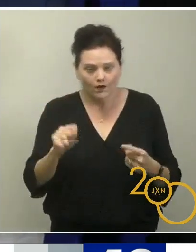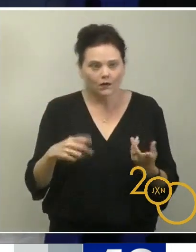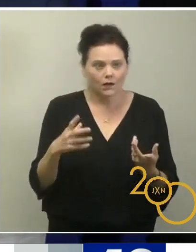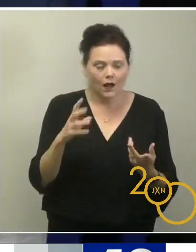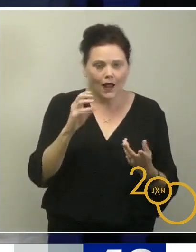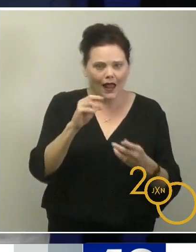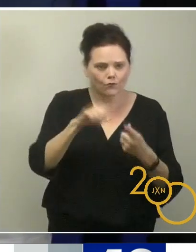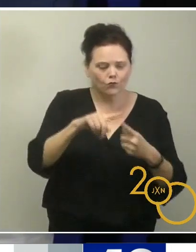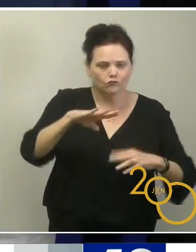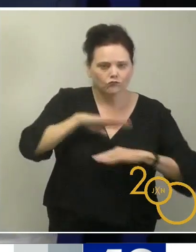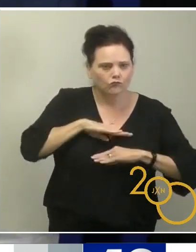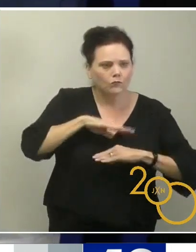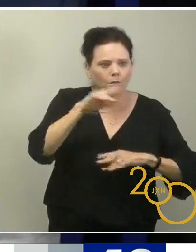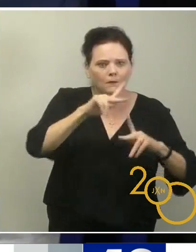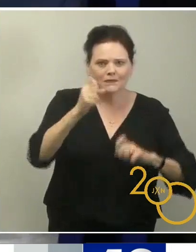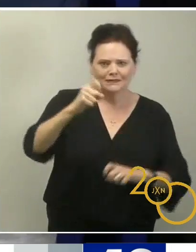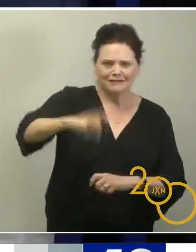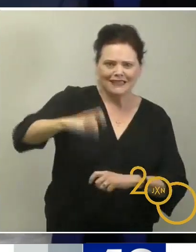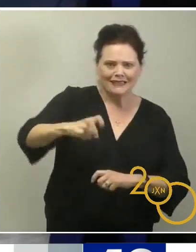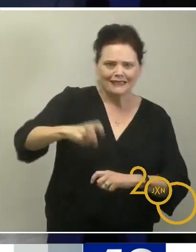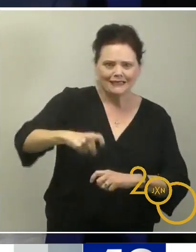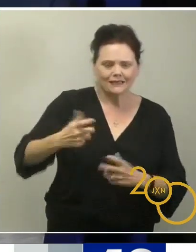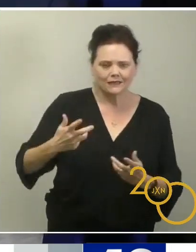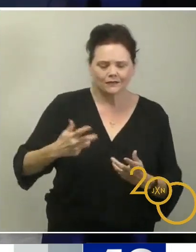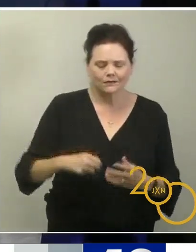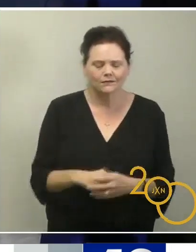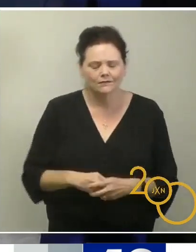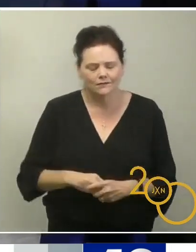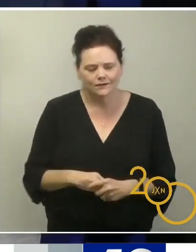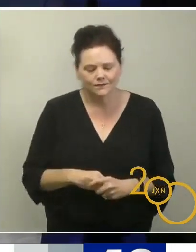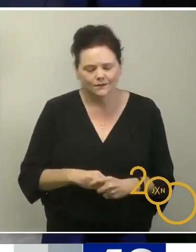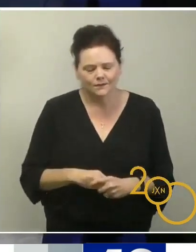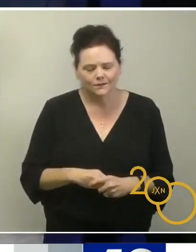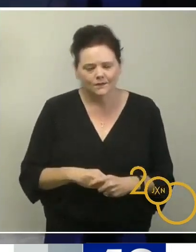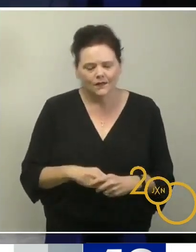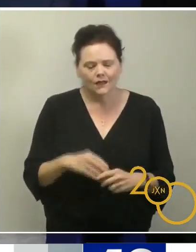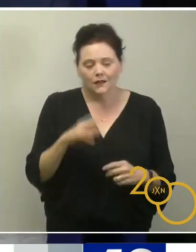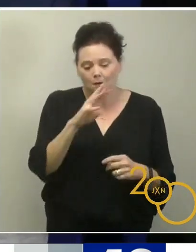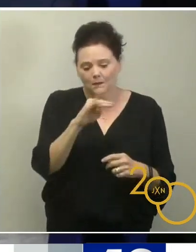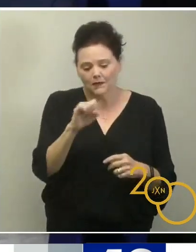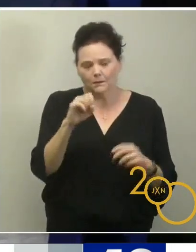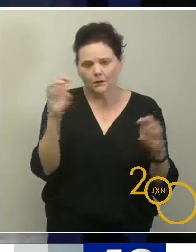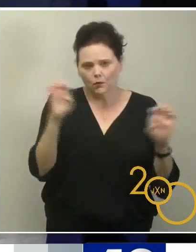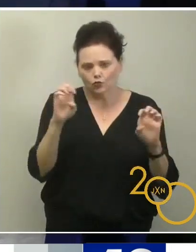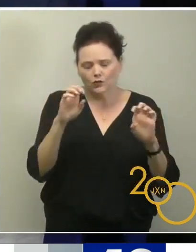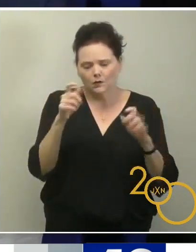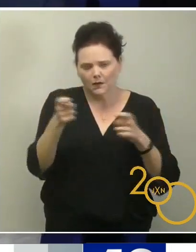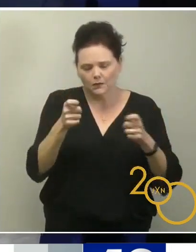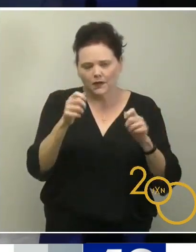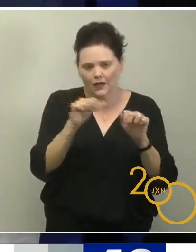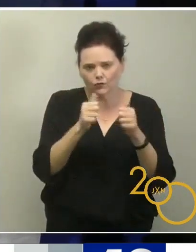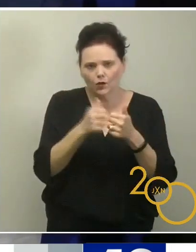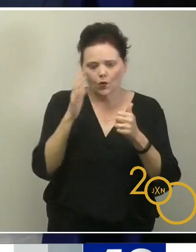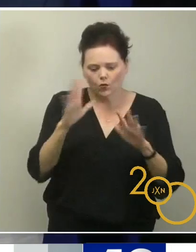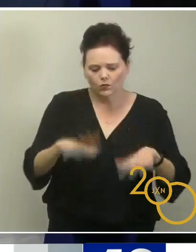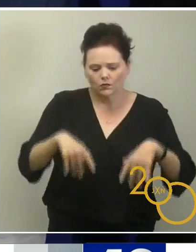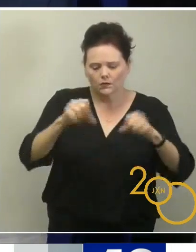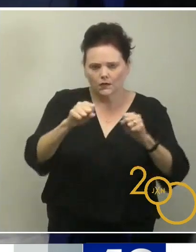PRODUCE ENOUGH WATER TO FIGHT FIRES, TO RELIABLY FLUSH TOILETS AND TO MEET OTHER